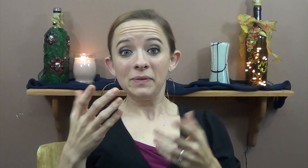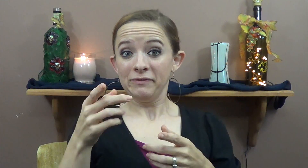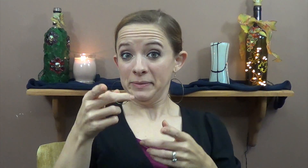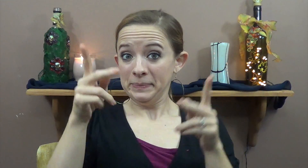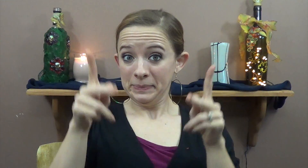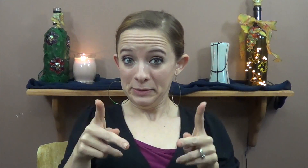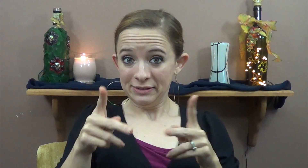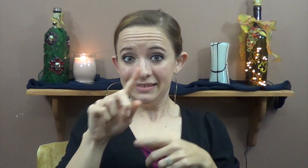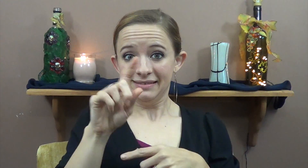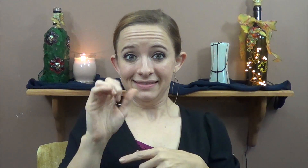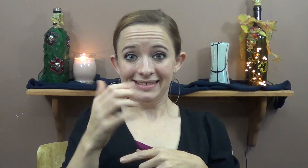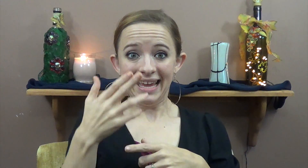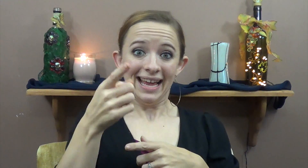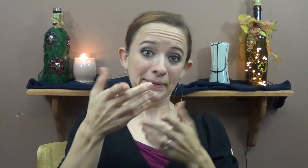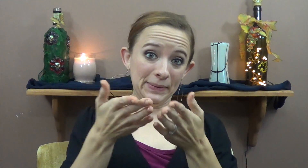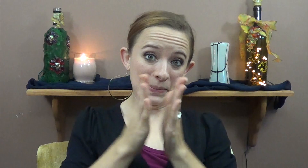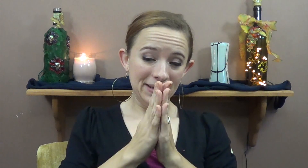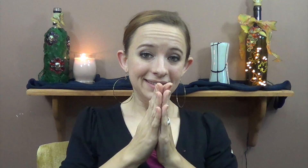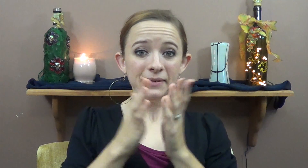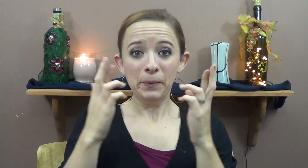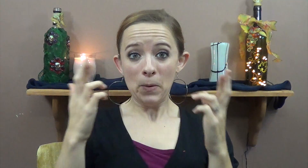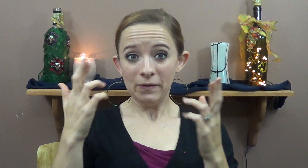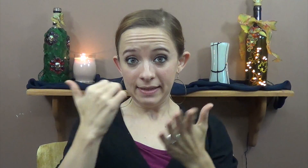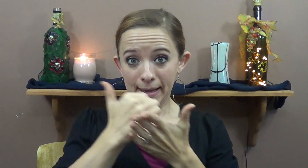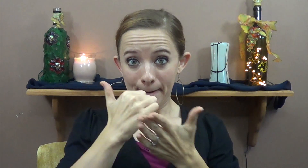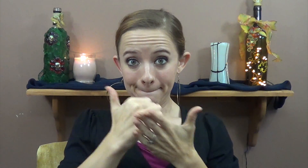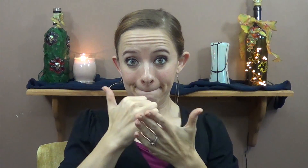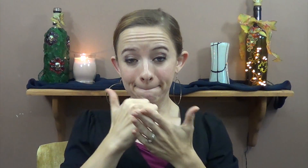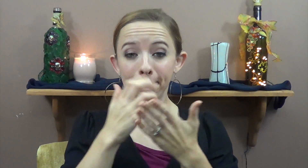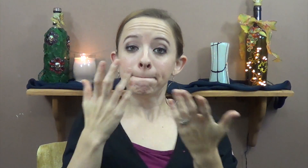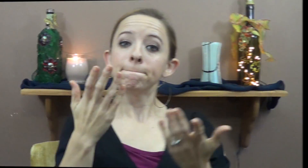iconic signs. So Zach since you made the request